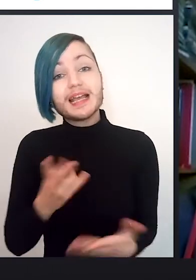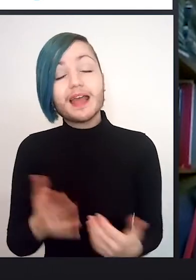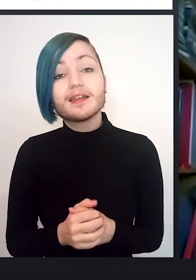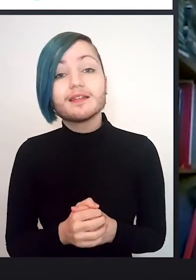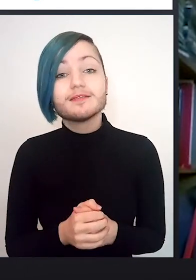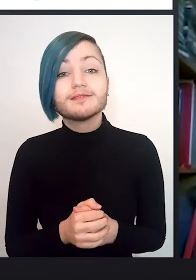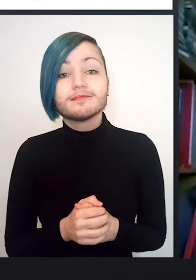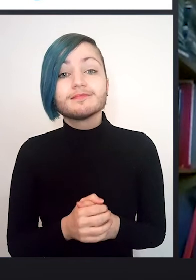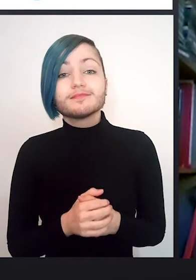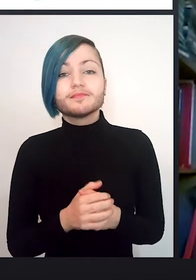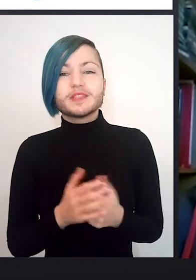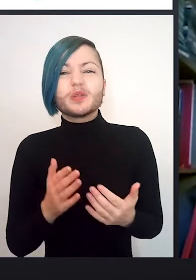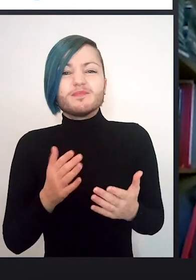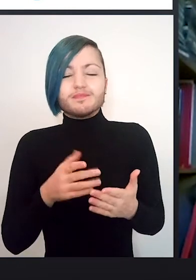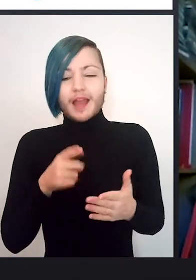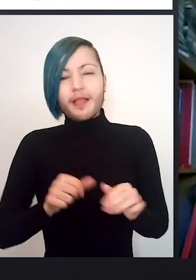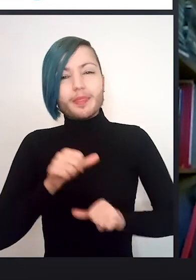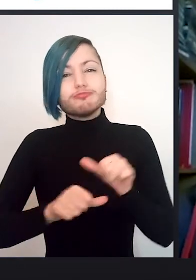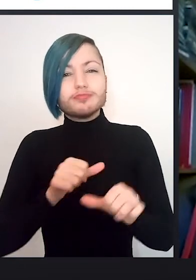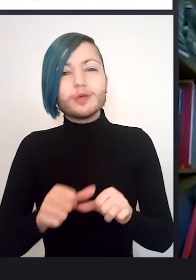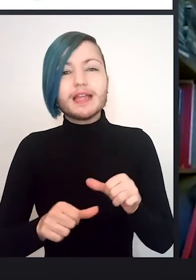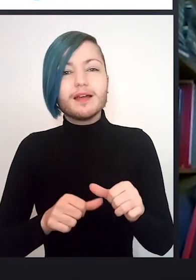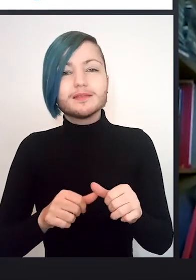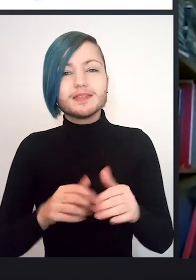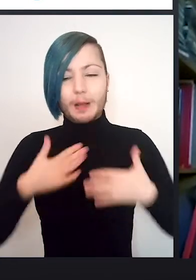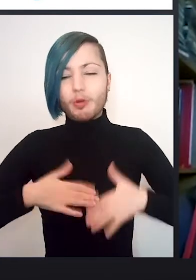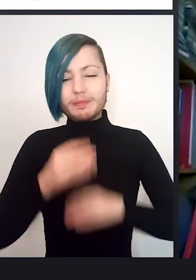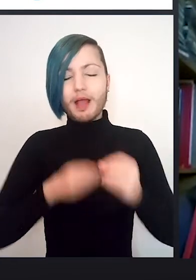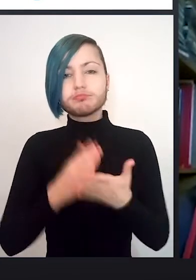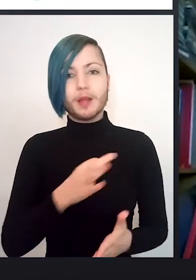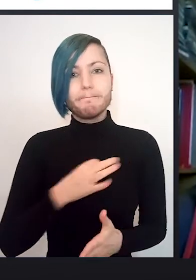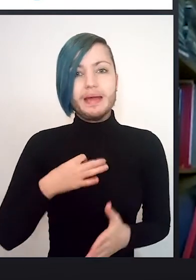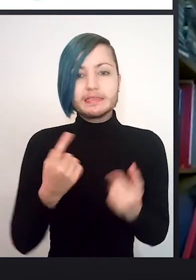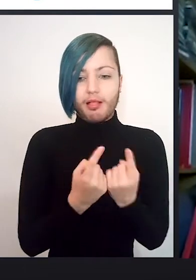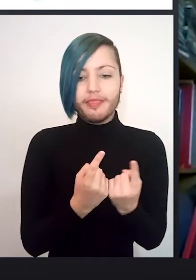Because there's a lot of medicalisation in this of course and it's nice to be